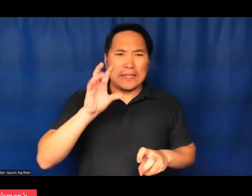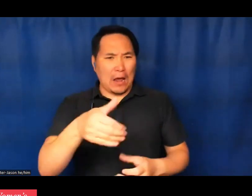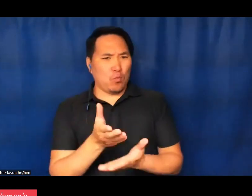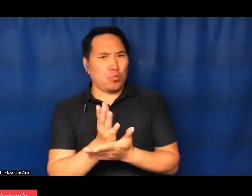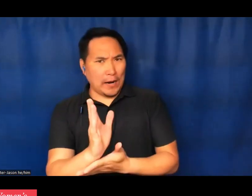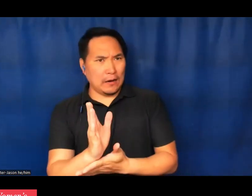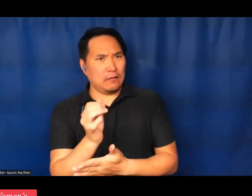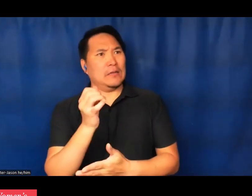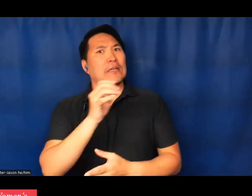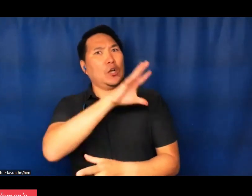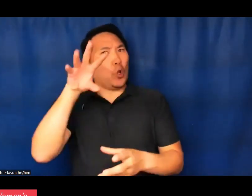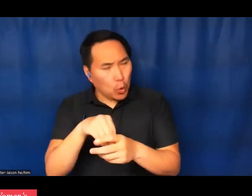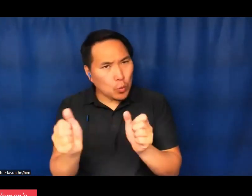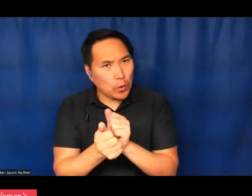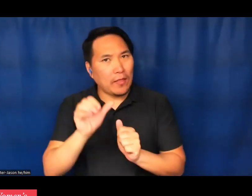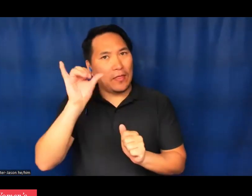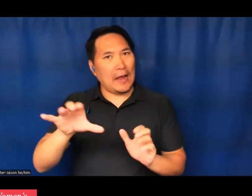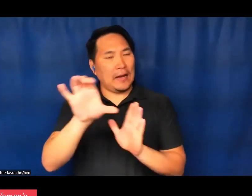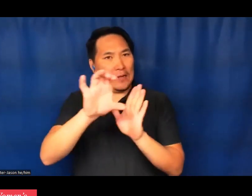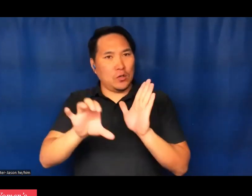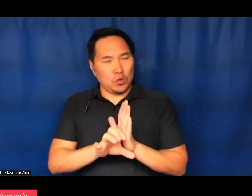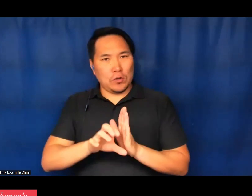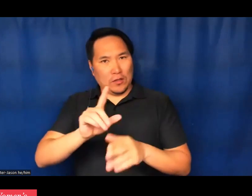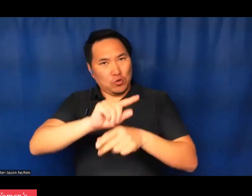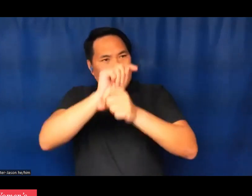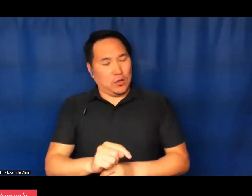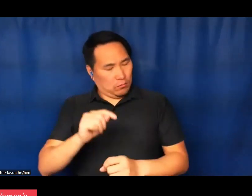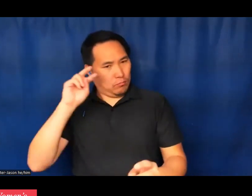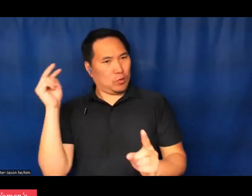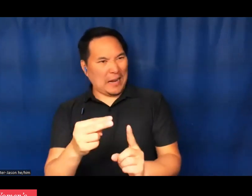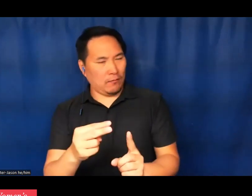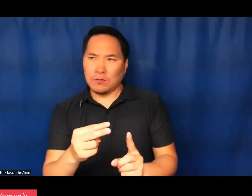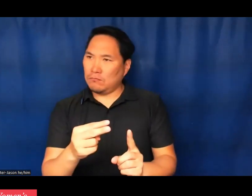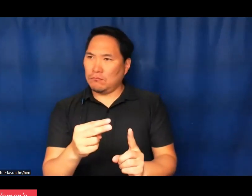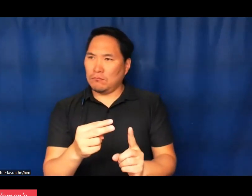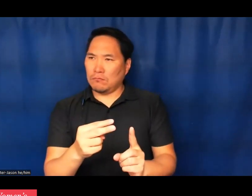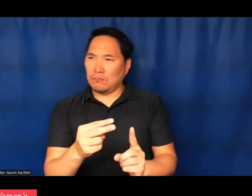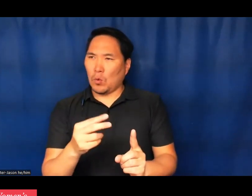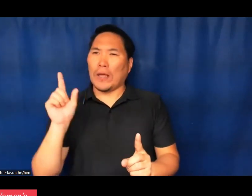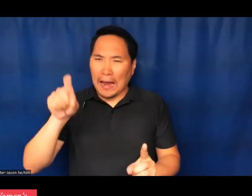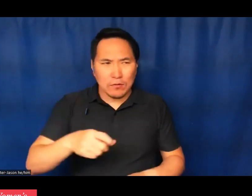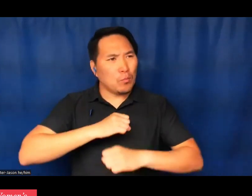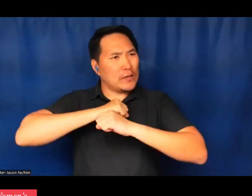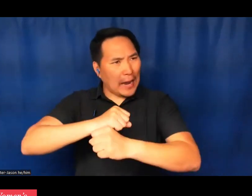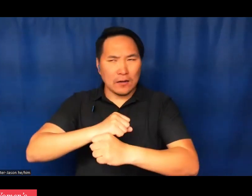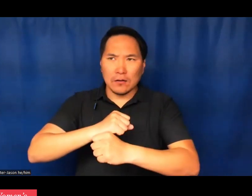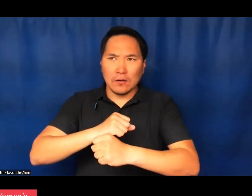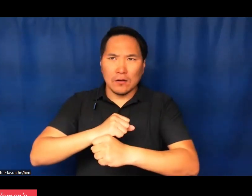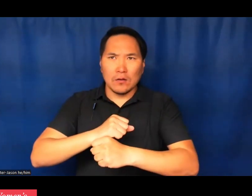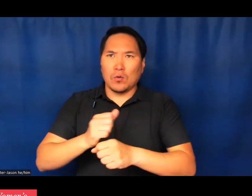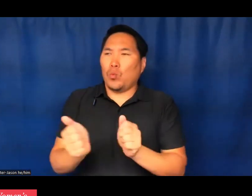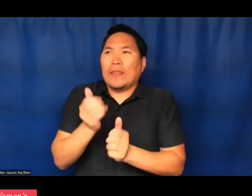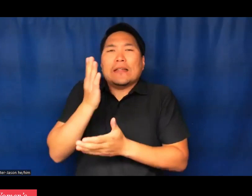our constitutional tradition that it has to be protected under some concept of ordered